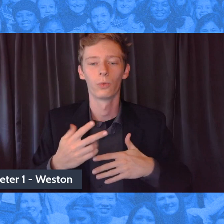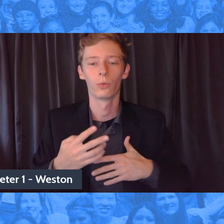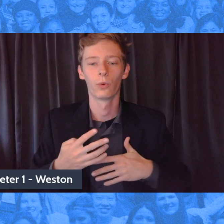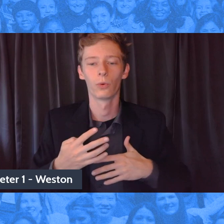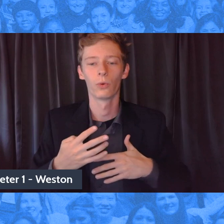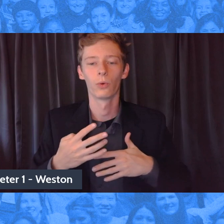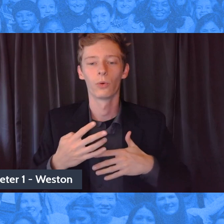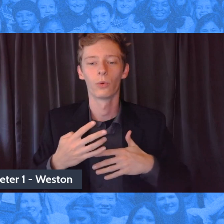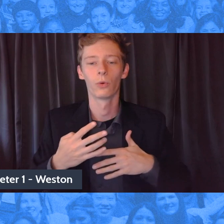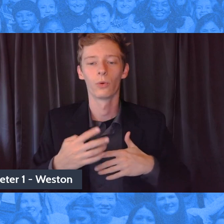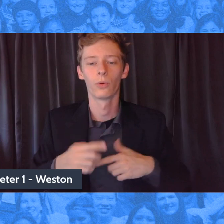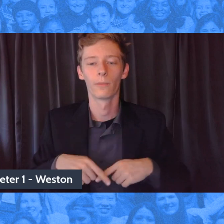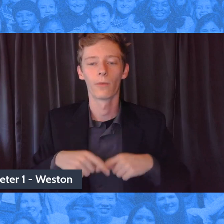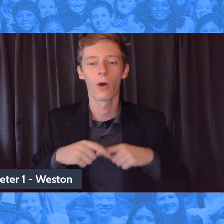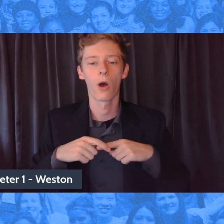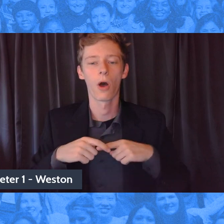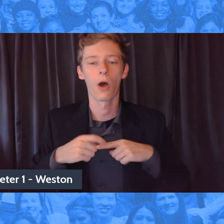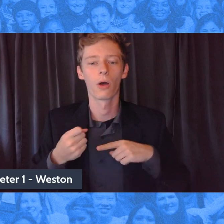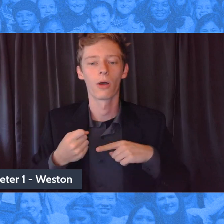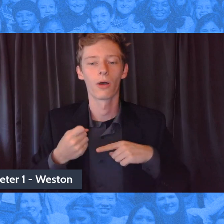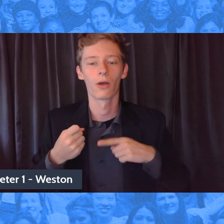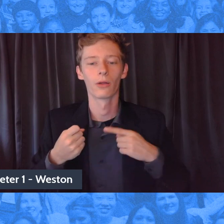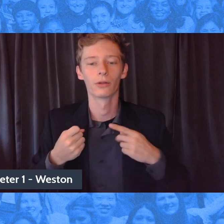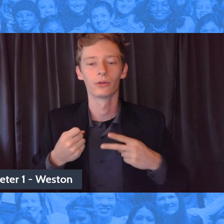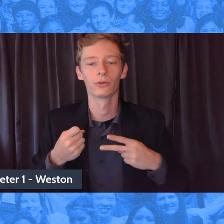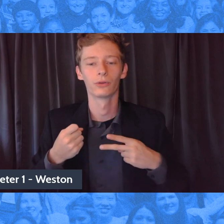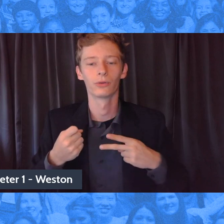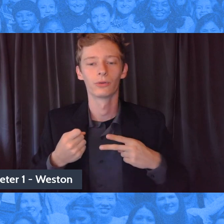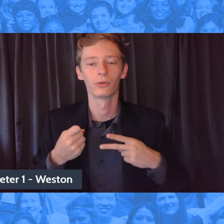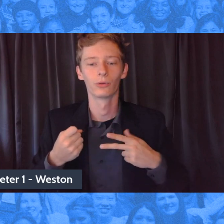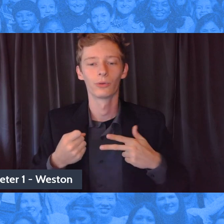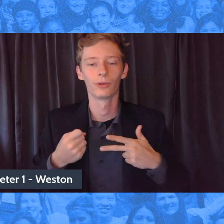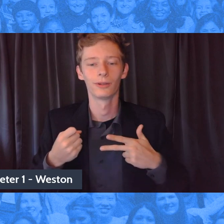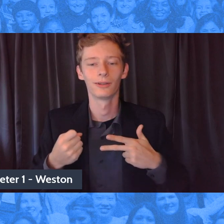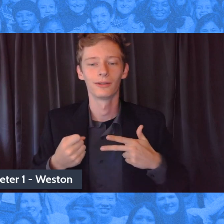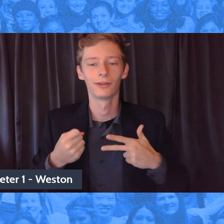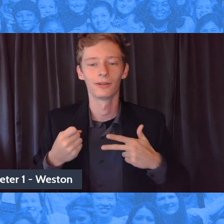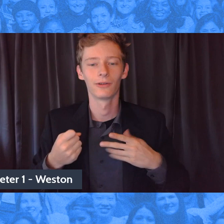and pausing for one, two, three, four.